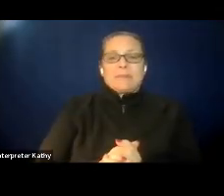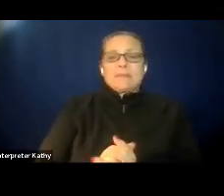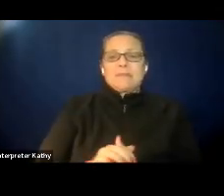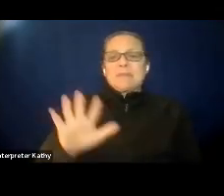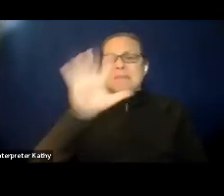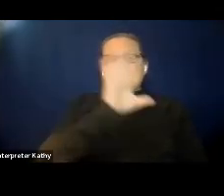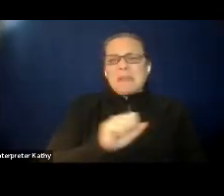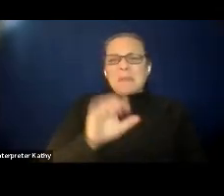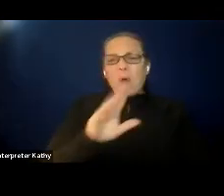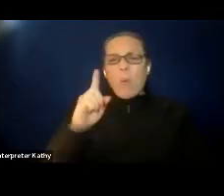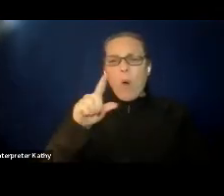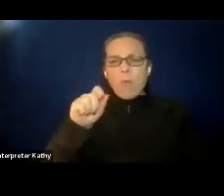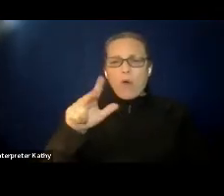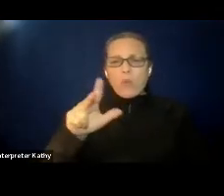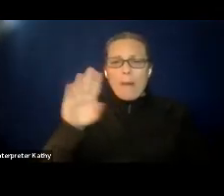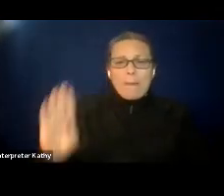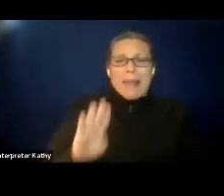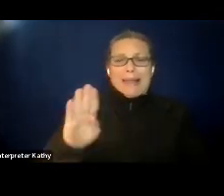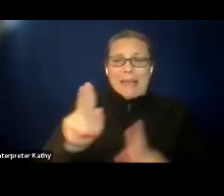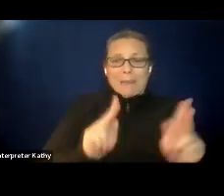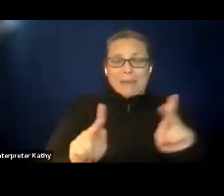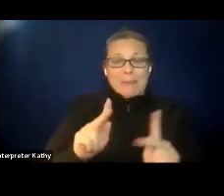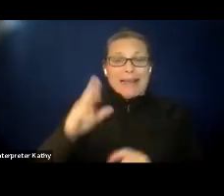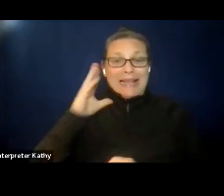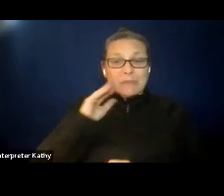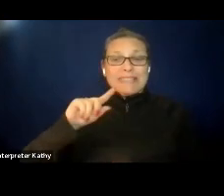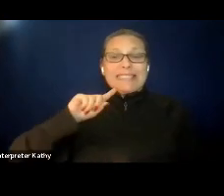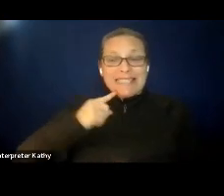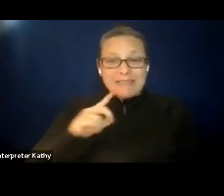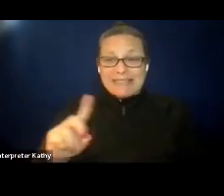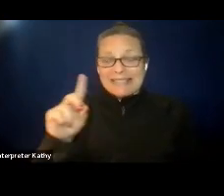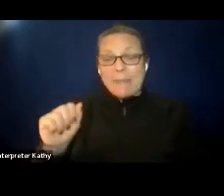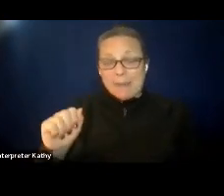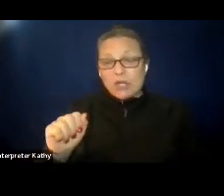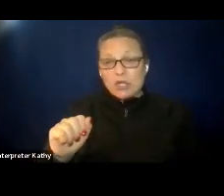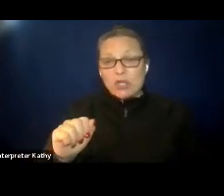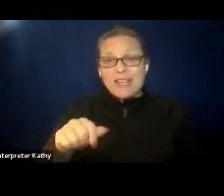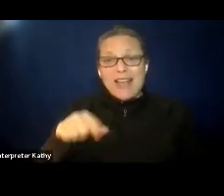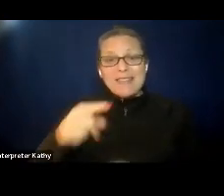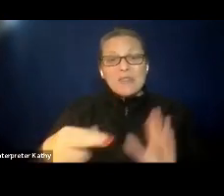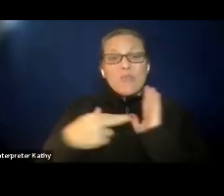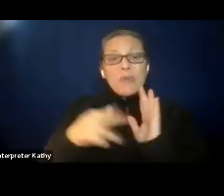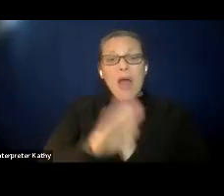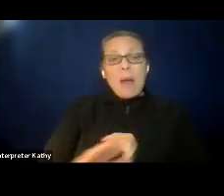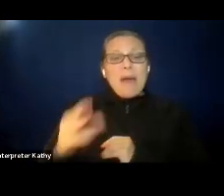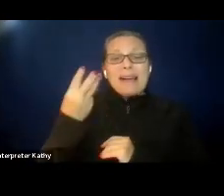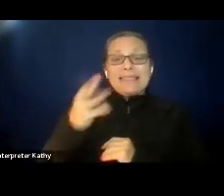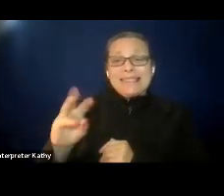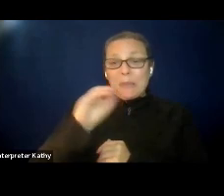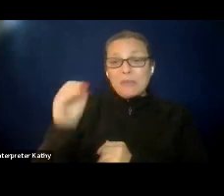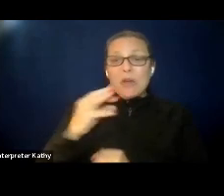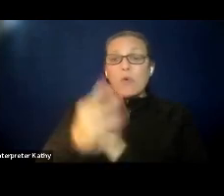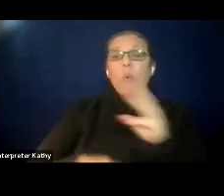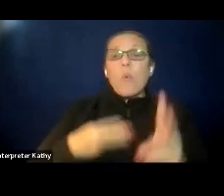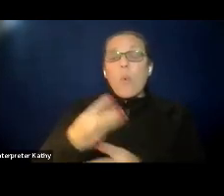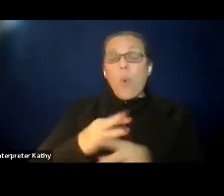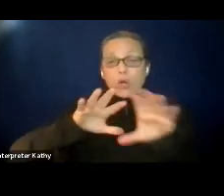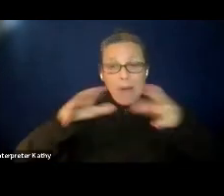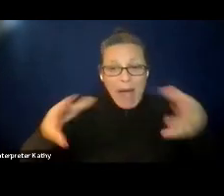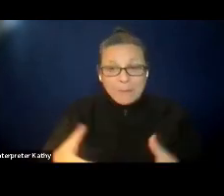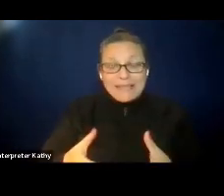exactly. An estimated 1.3 billion people experience significant disability. And